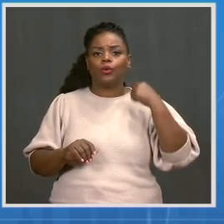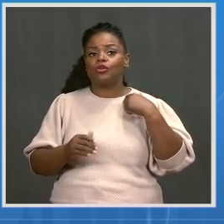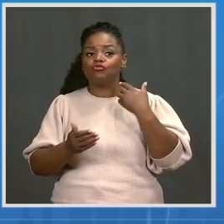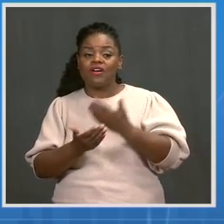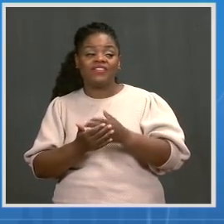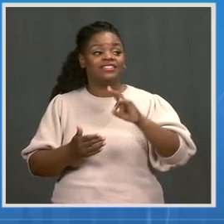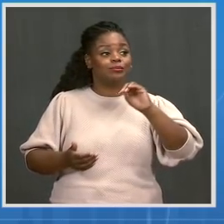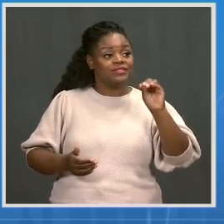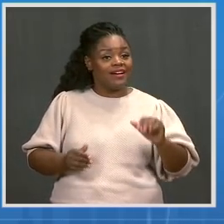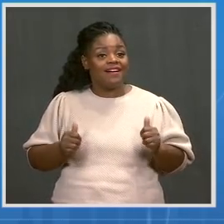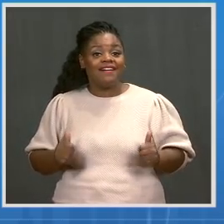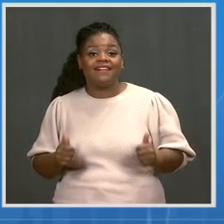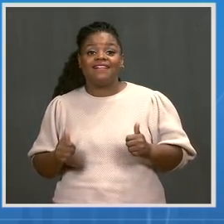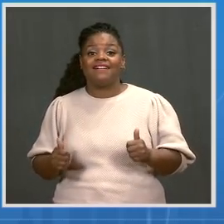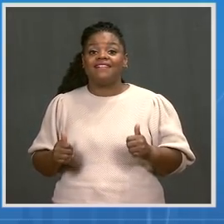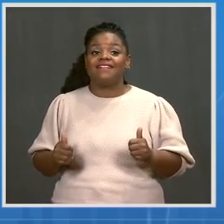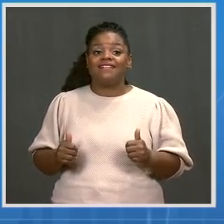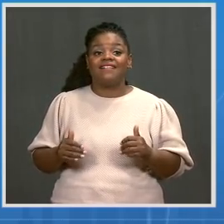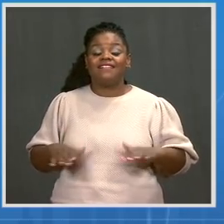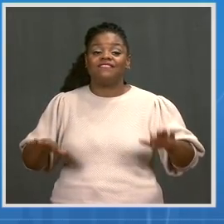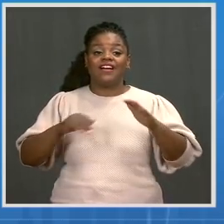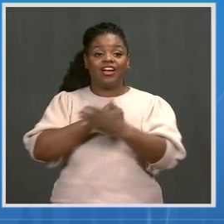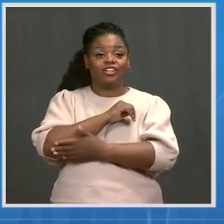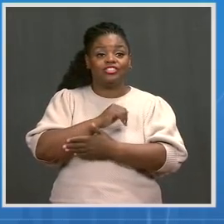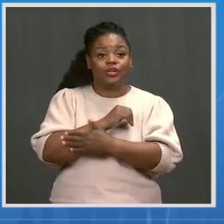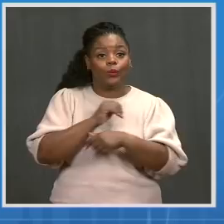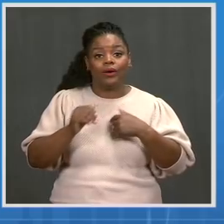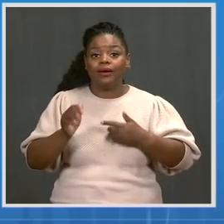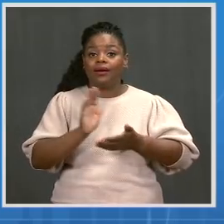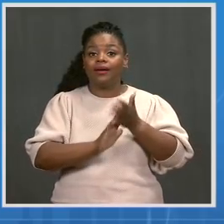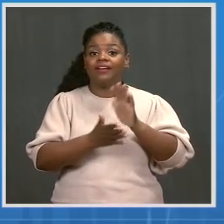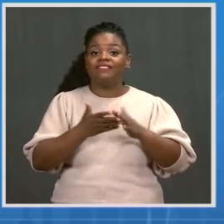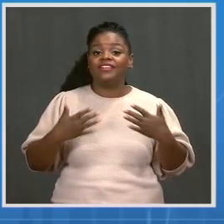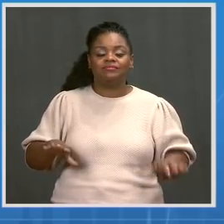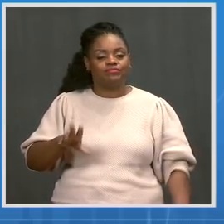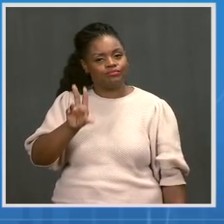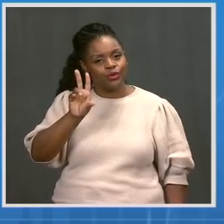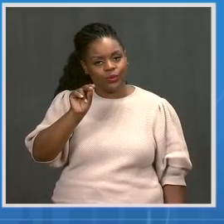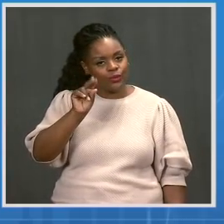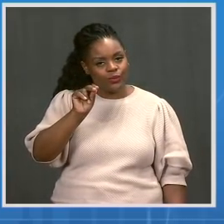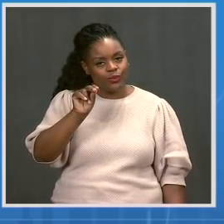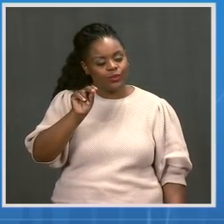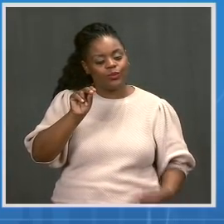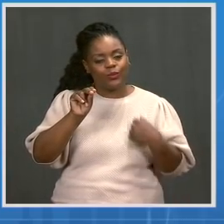across the country that we're done. We are not done until we completely crush this outbreak.